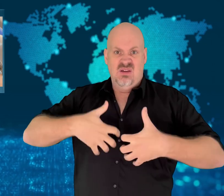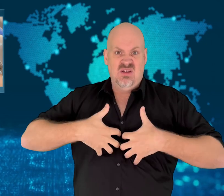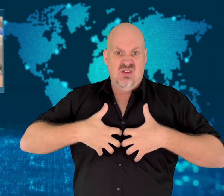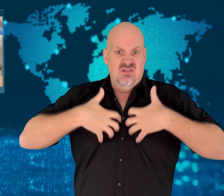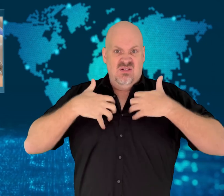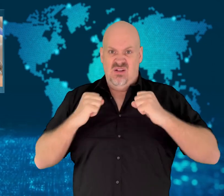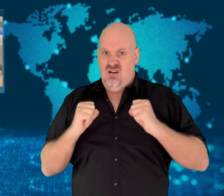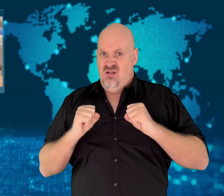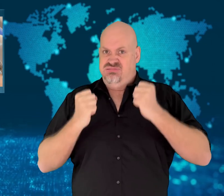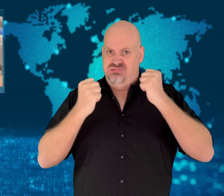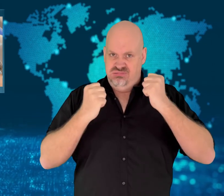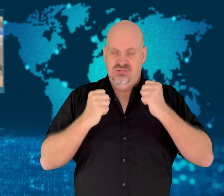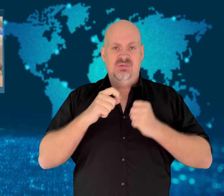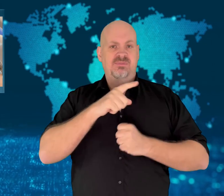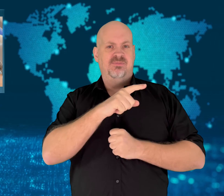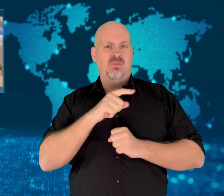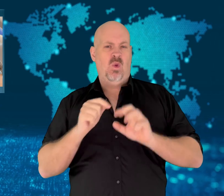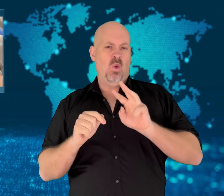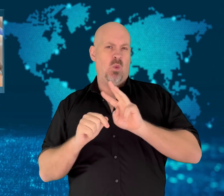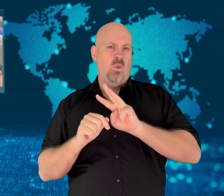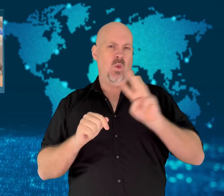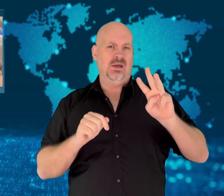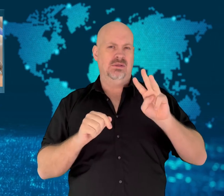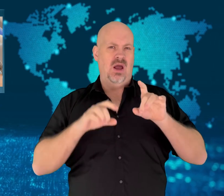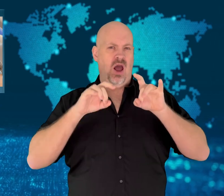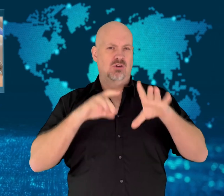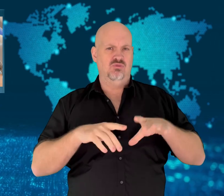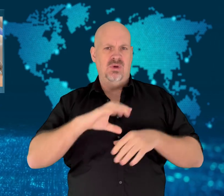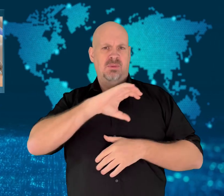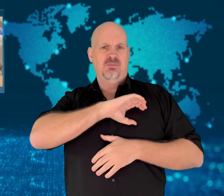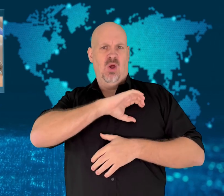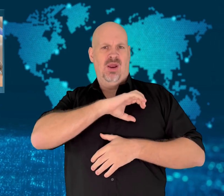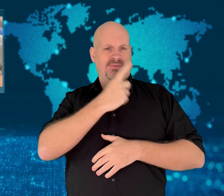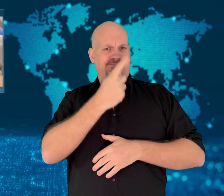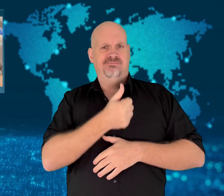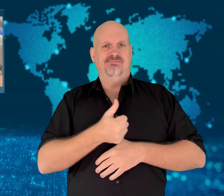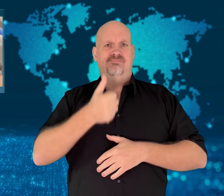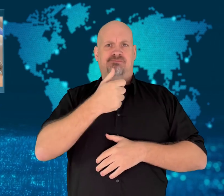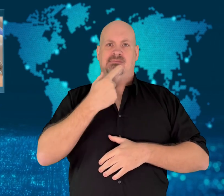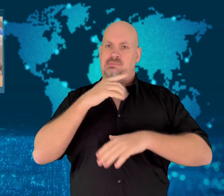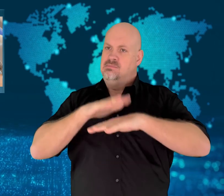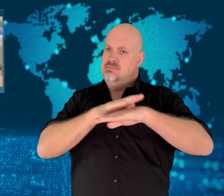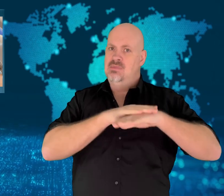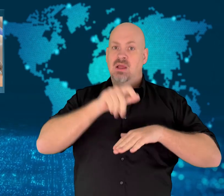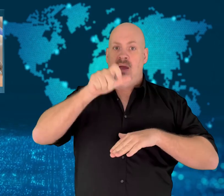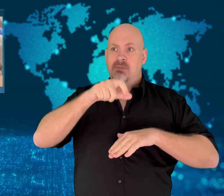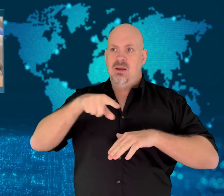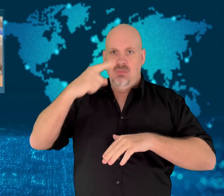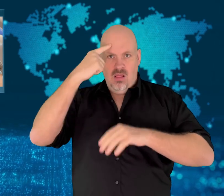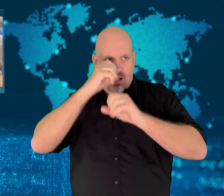a Western Australia Police Commissioner asked people not to speculate.